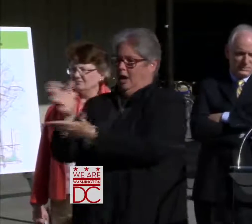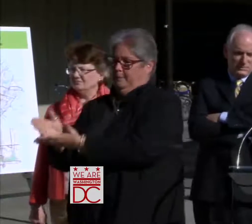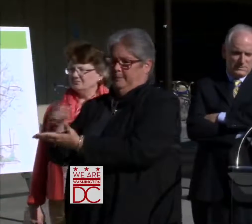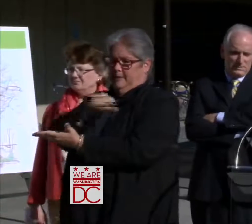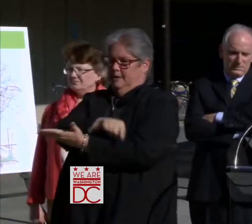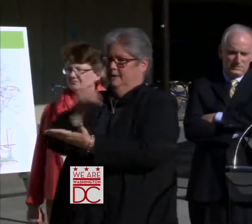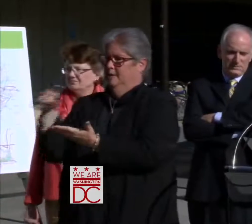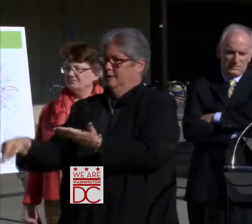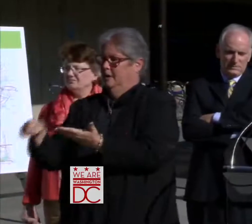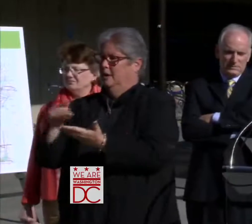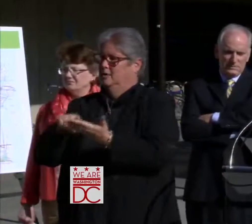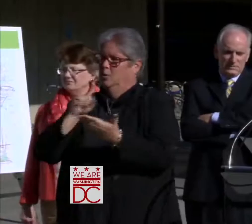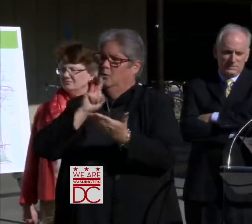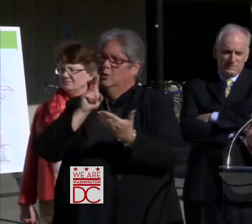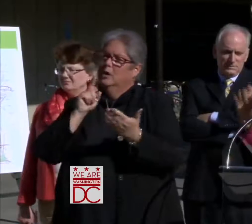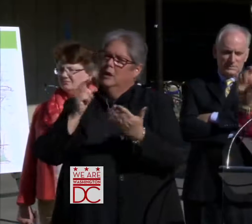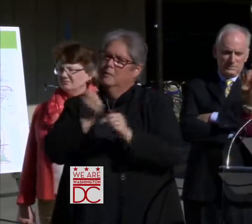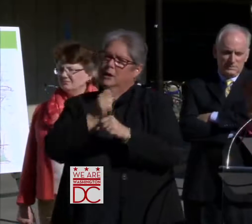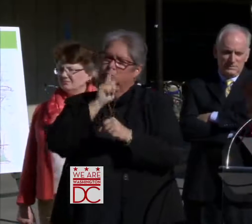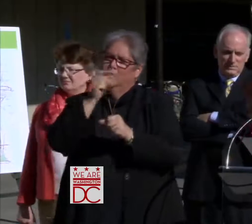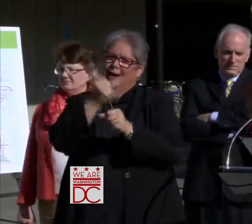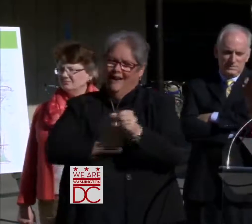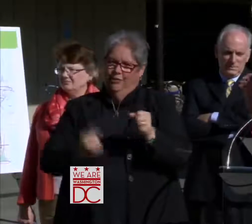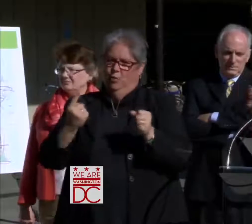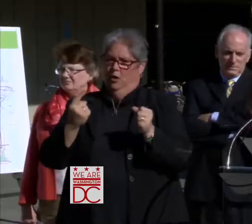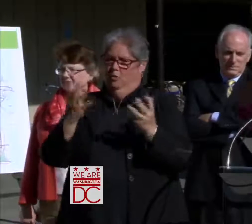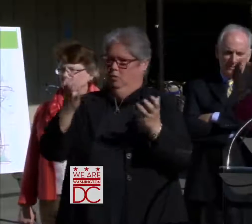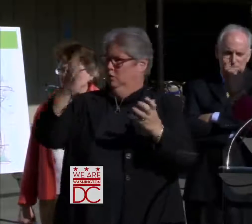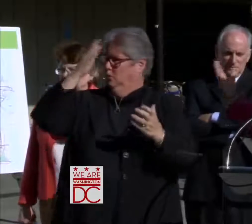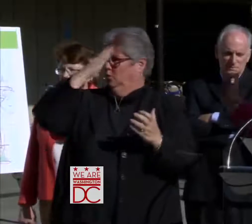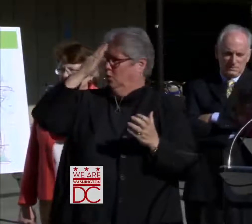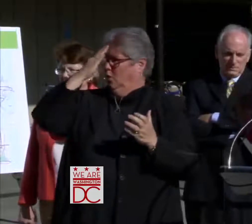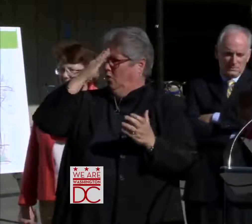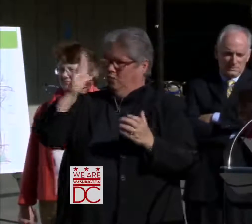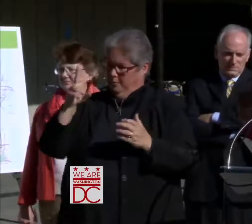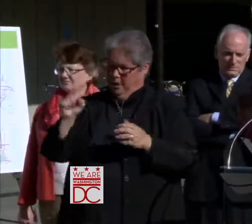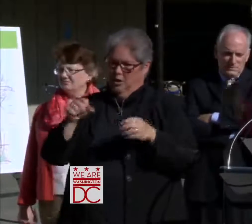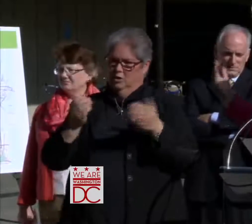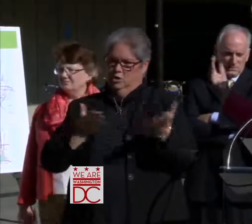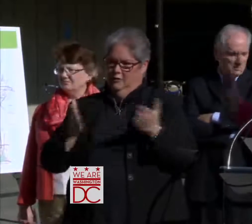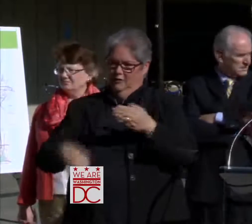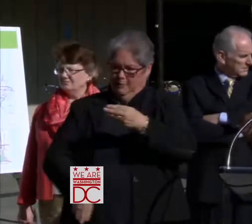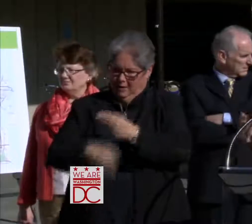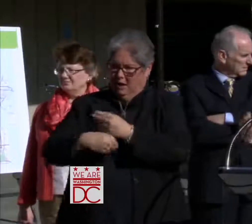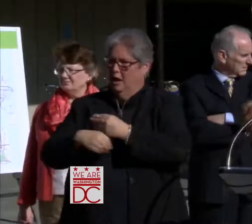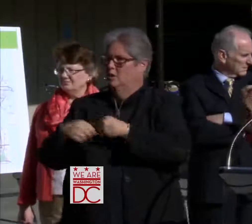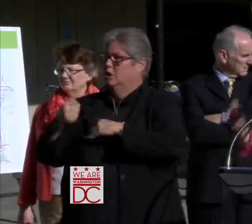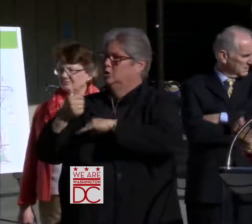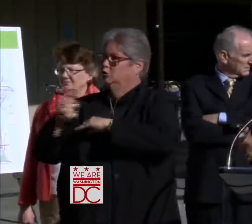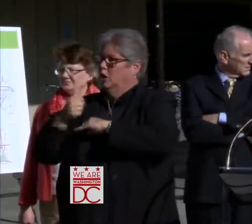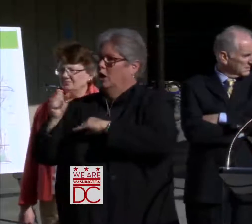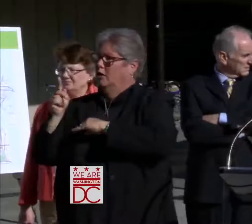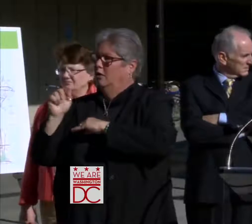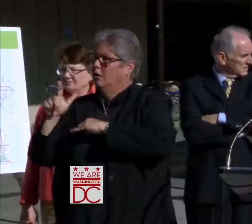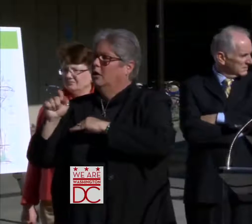ATTENTION TO EVERYBODY TO FIND OUT ABOUT THE BUS SERVICE THAT HAS BEEN ADDED, THE SHUTTLE SERVICE AND THE ADDITIONAL TIME